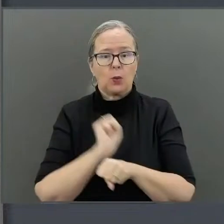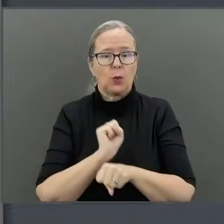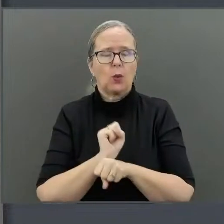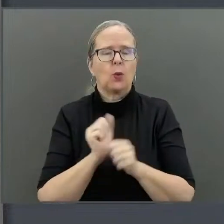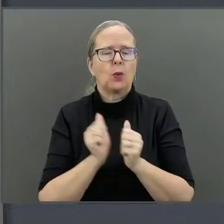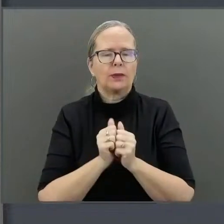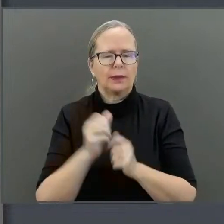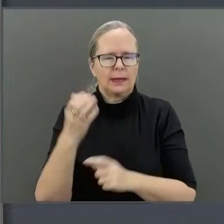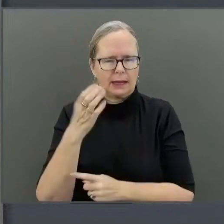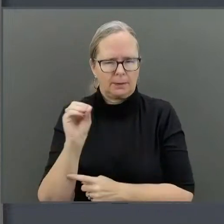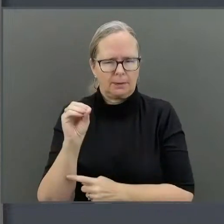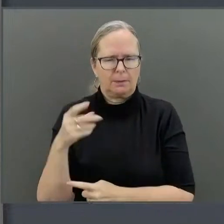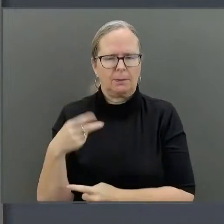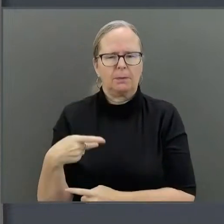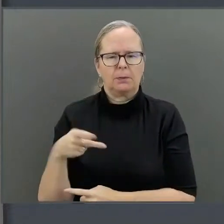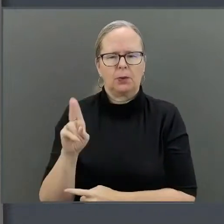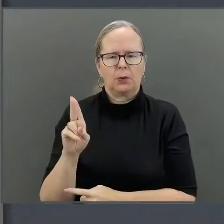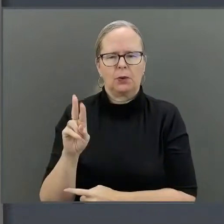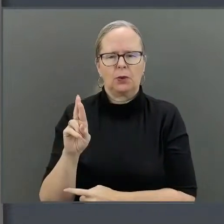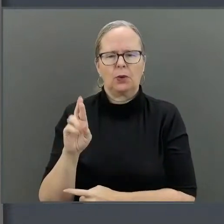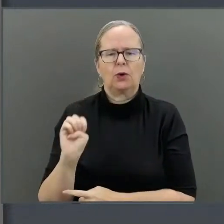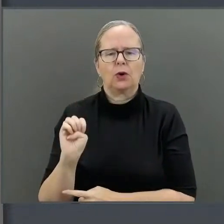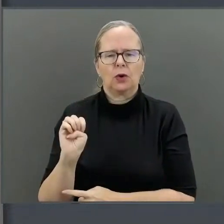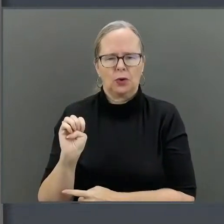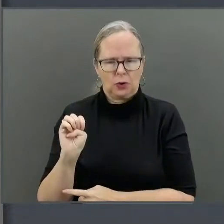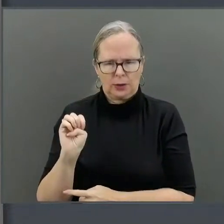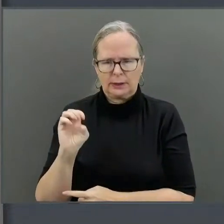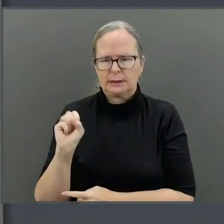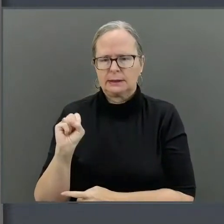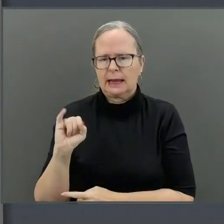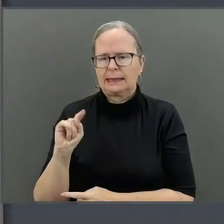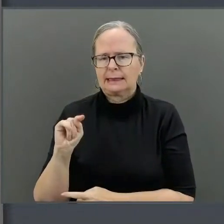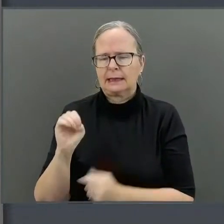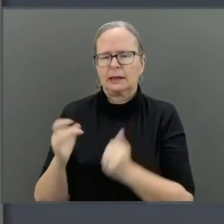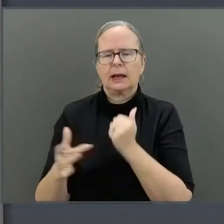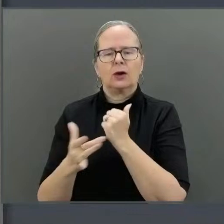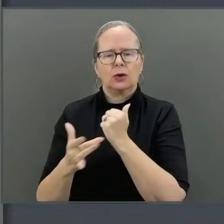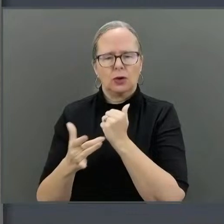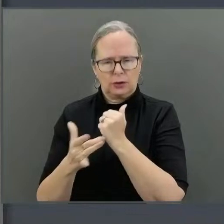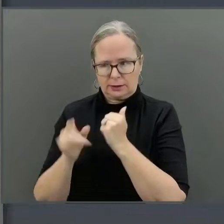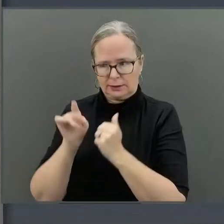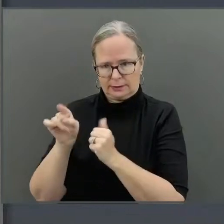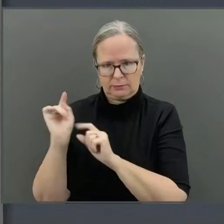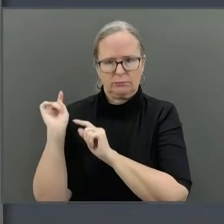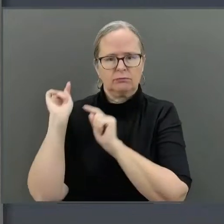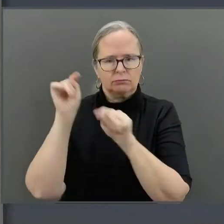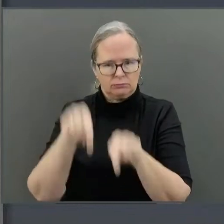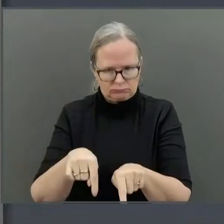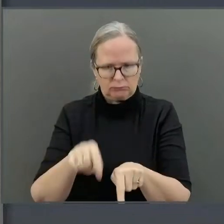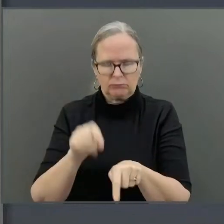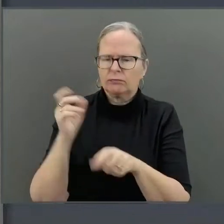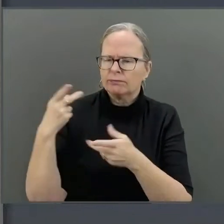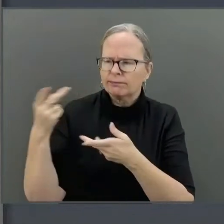water system and one of those Solutions is to implement a smart ball inspection or monitoring